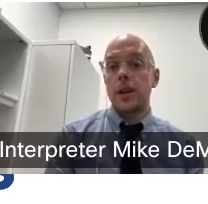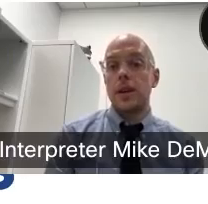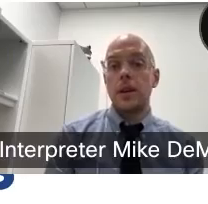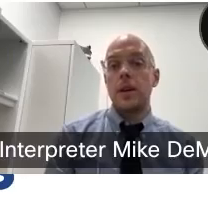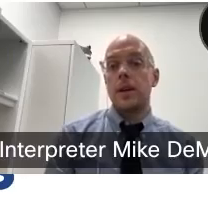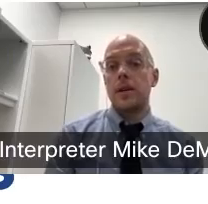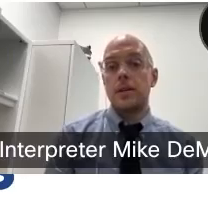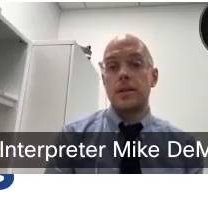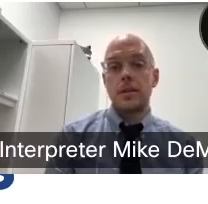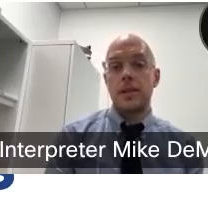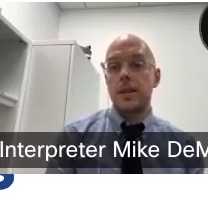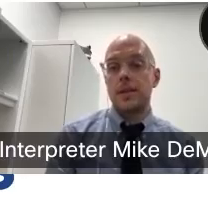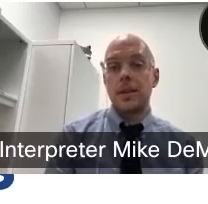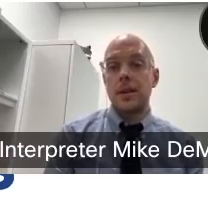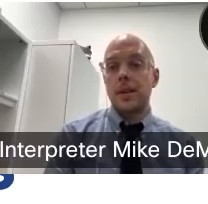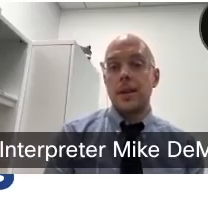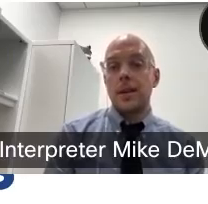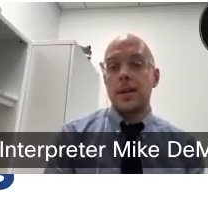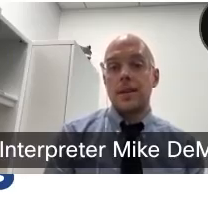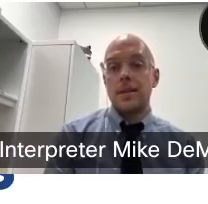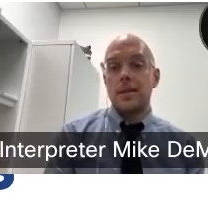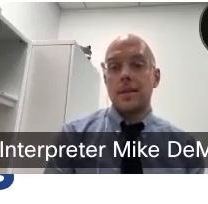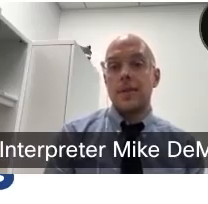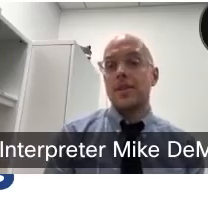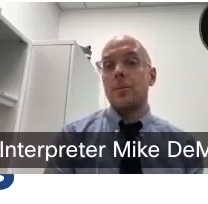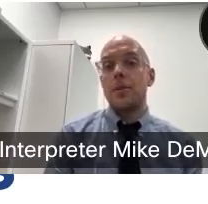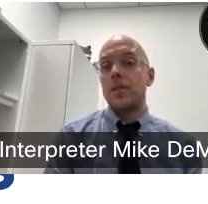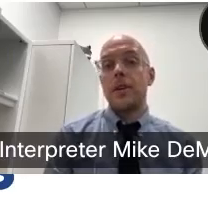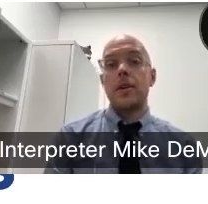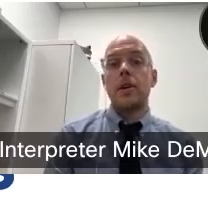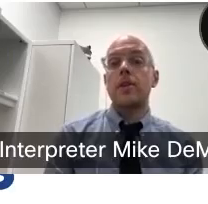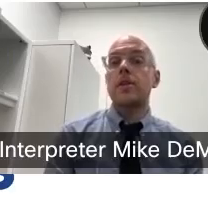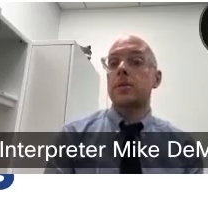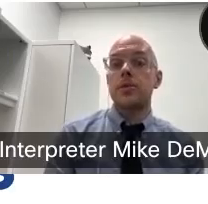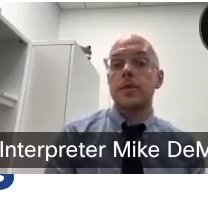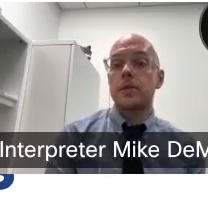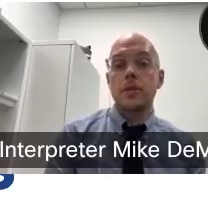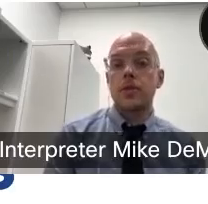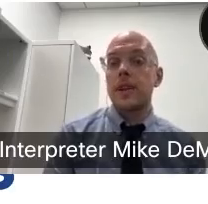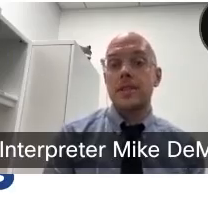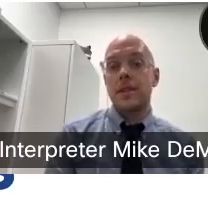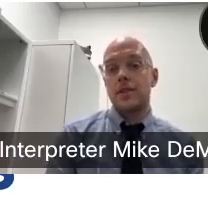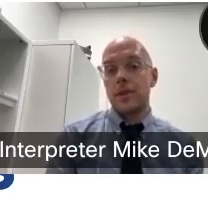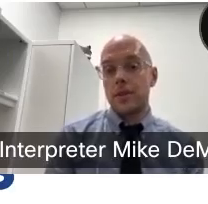such as for example, if there are some sort of credits in the show,